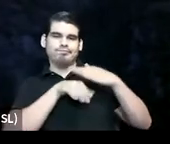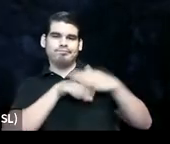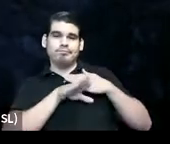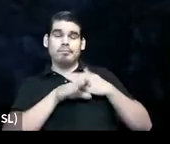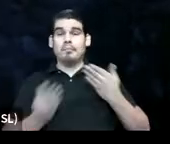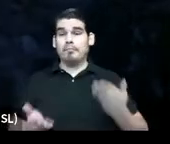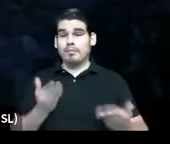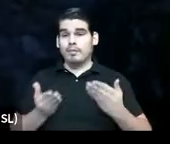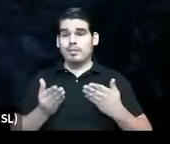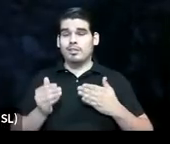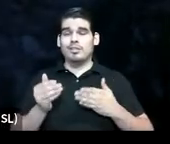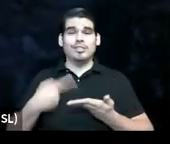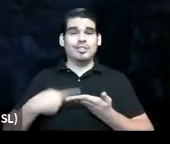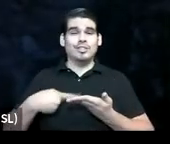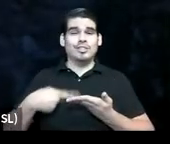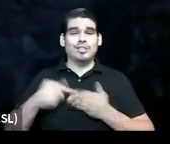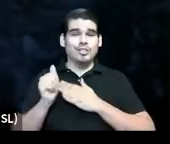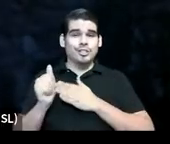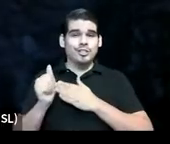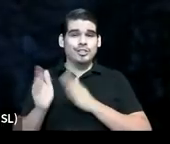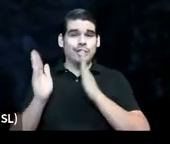You all discuss then brainstorm some topics earlier. So